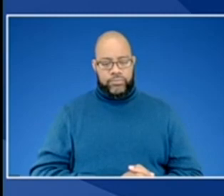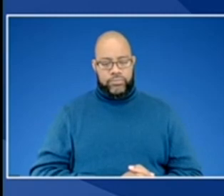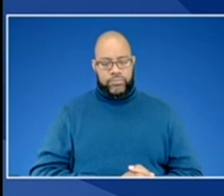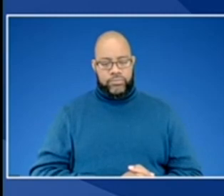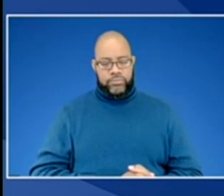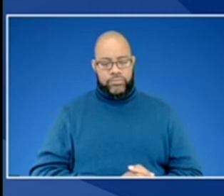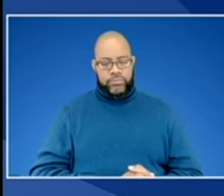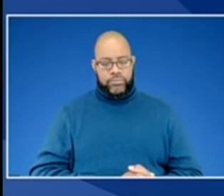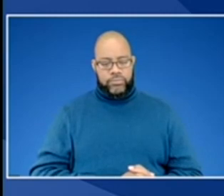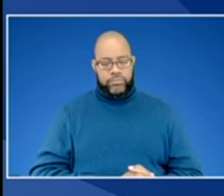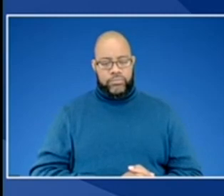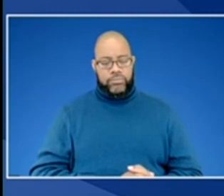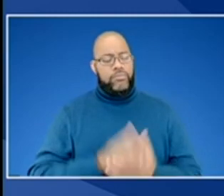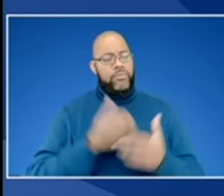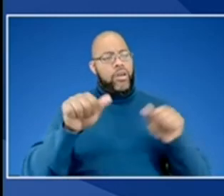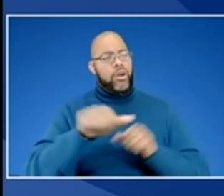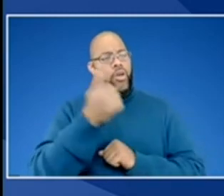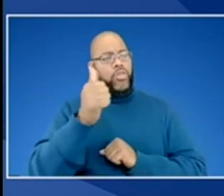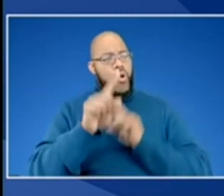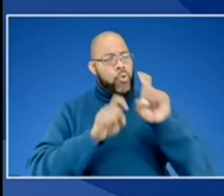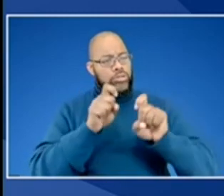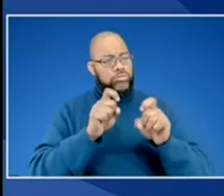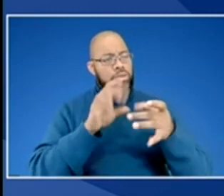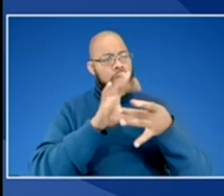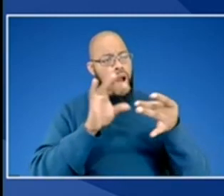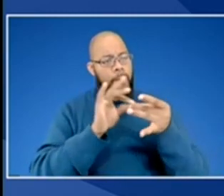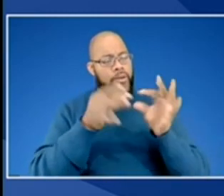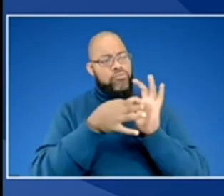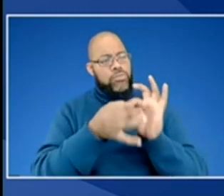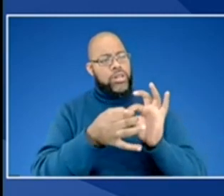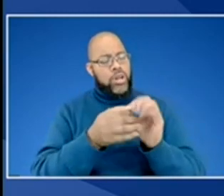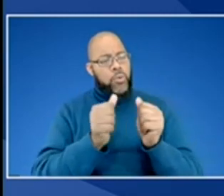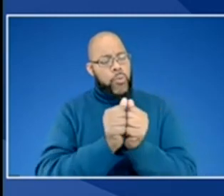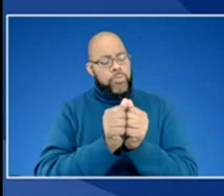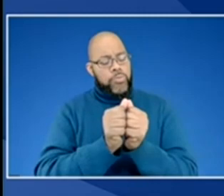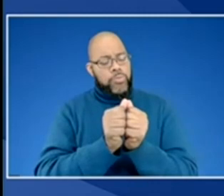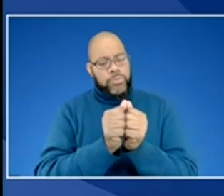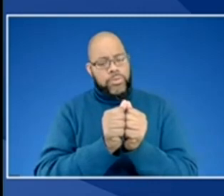Thank you, Richard. Alright. Any other questions or comments as it relates to number four?